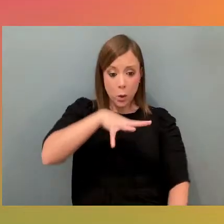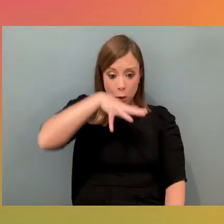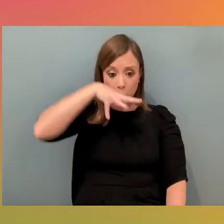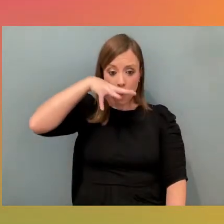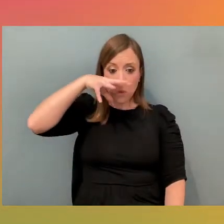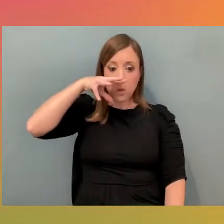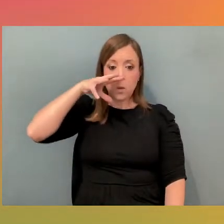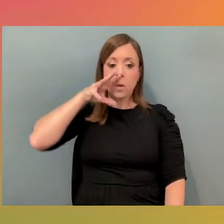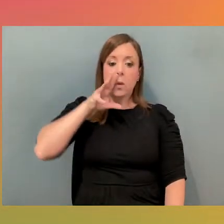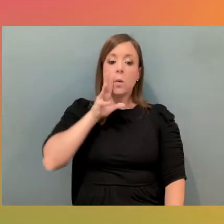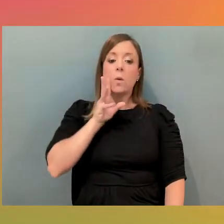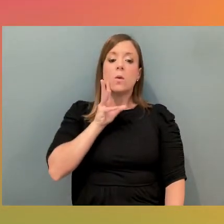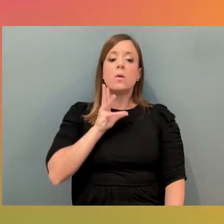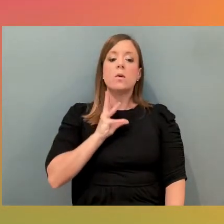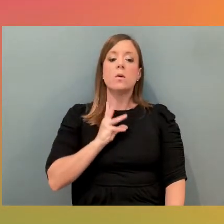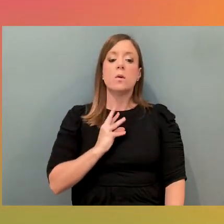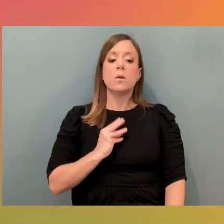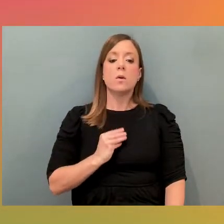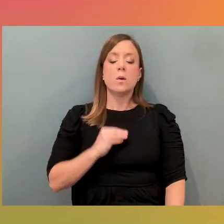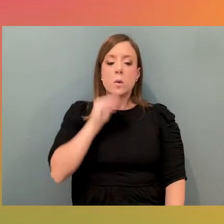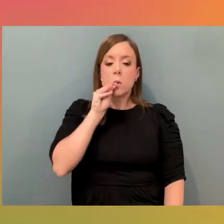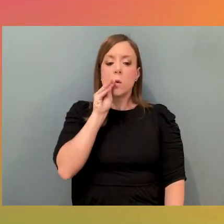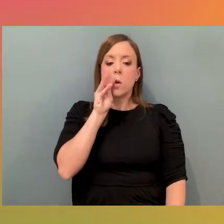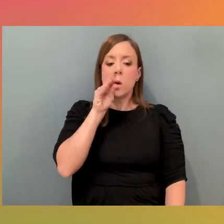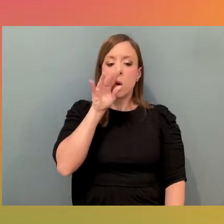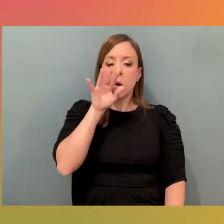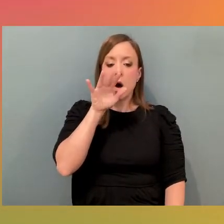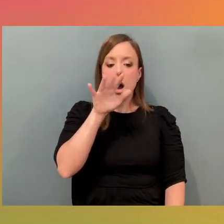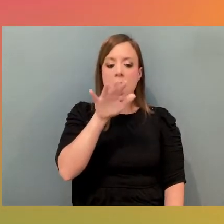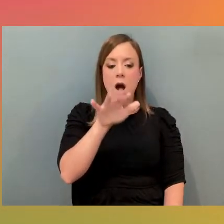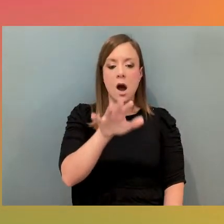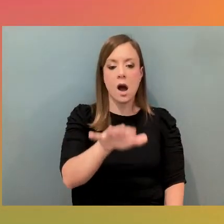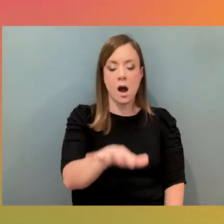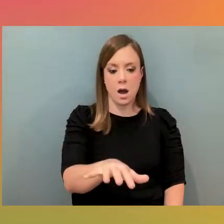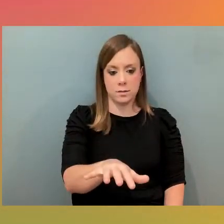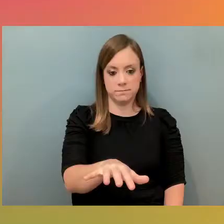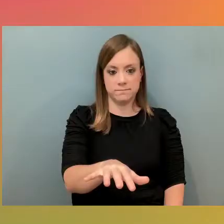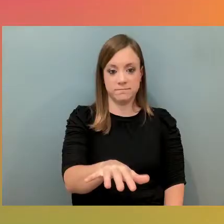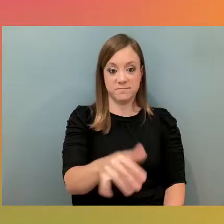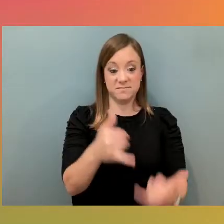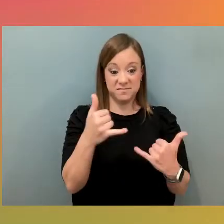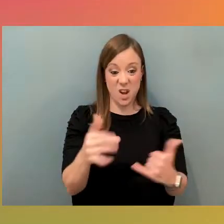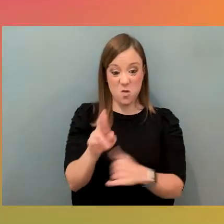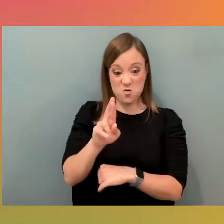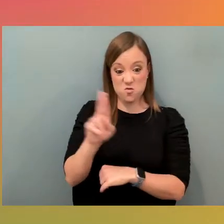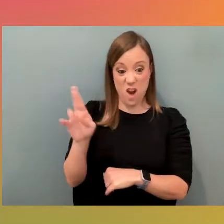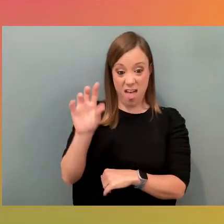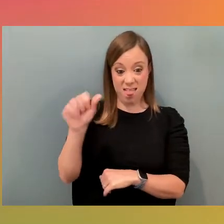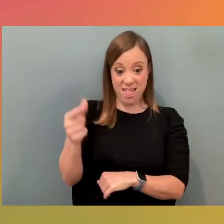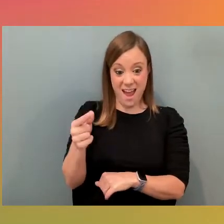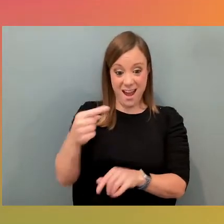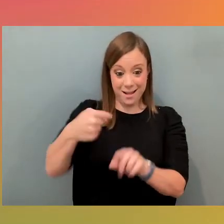OUT, DOWNWARD FACING DOG. TAKE A FULL BREATH IN.